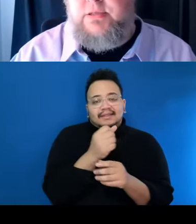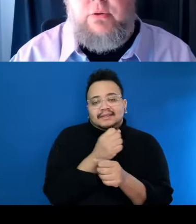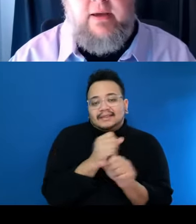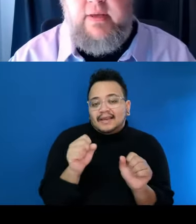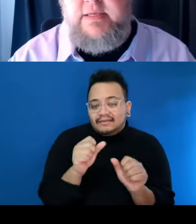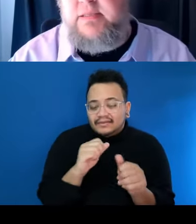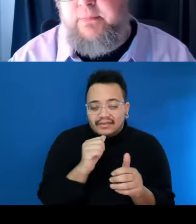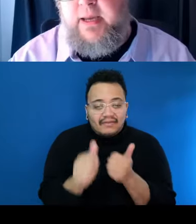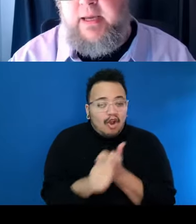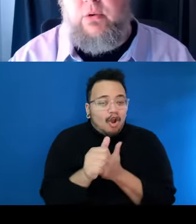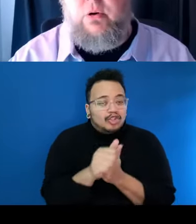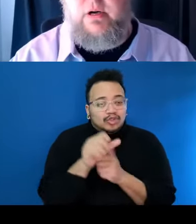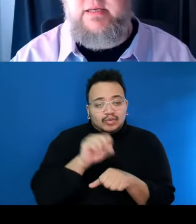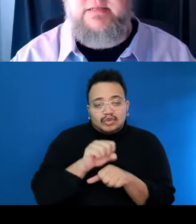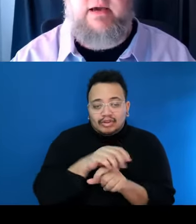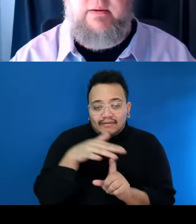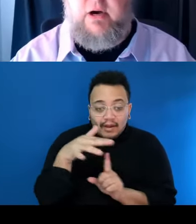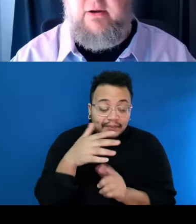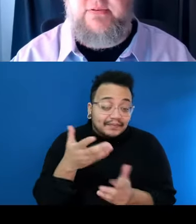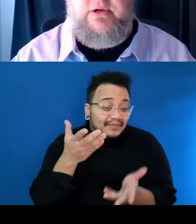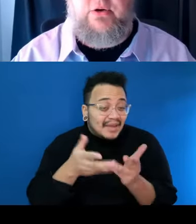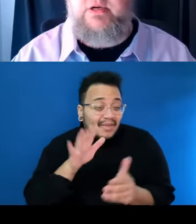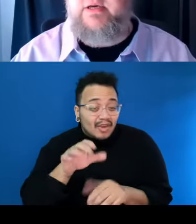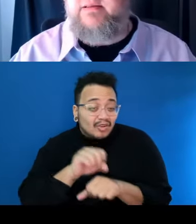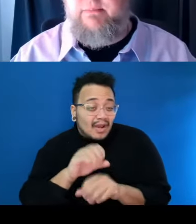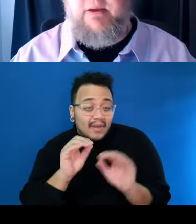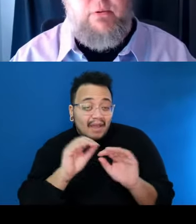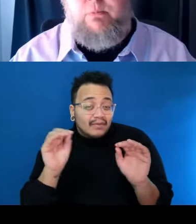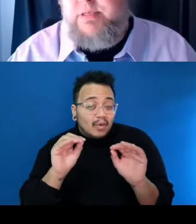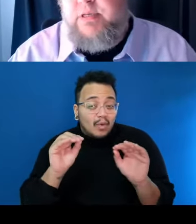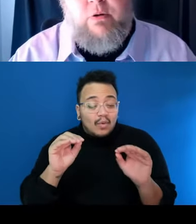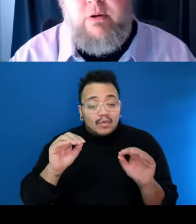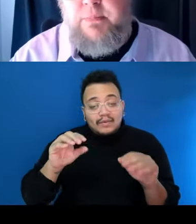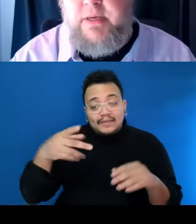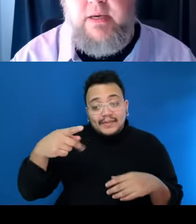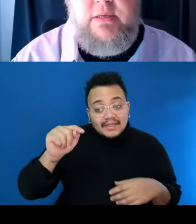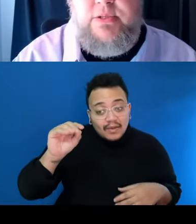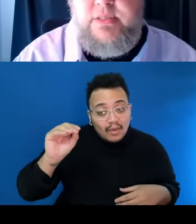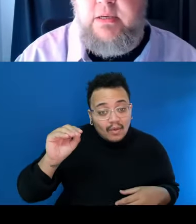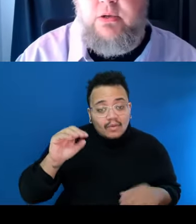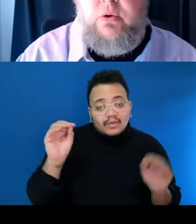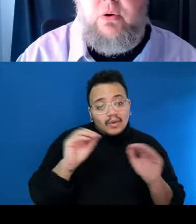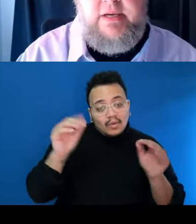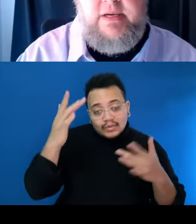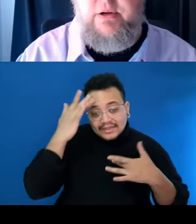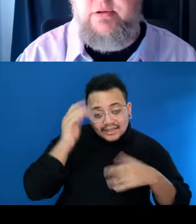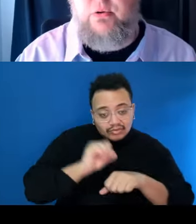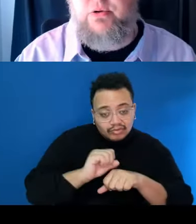that don't have any sick pay or any time off. So, they might be missing work because they're sick or tired